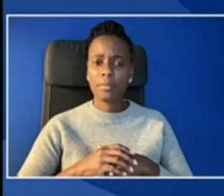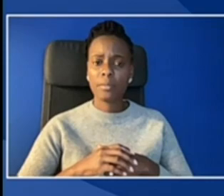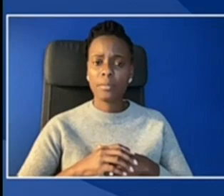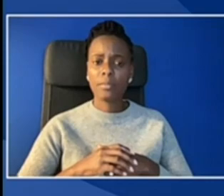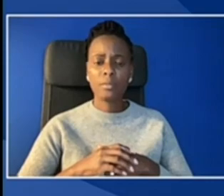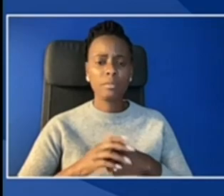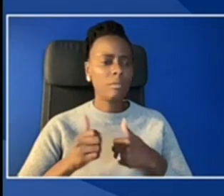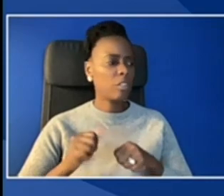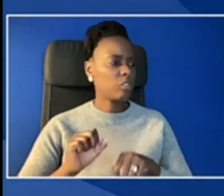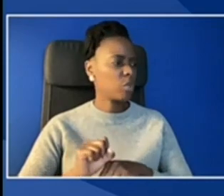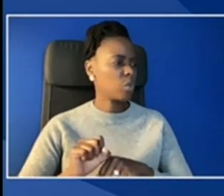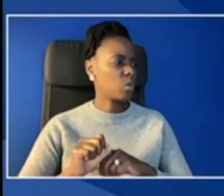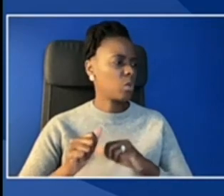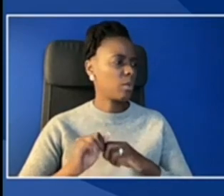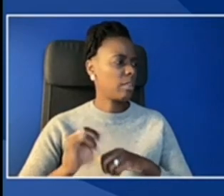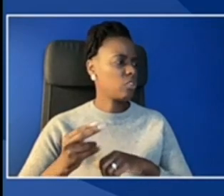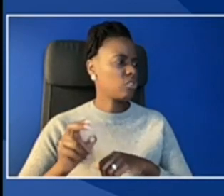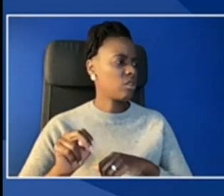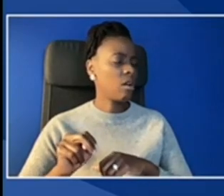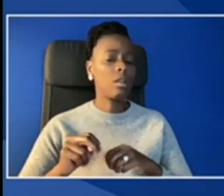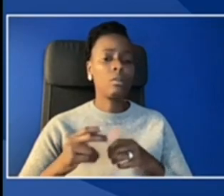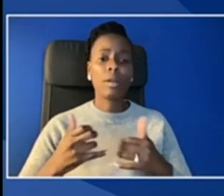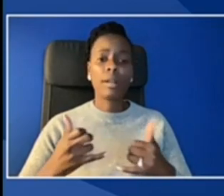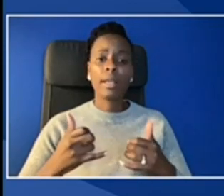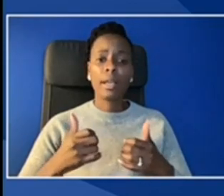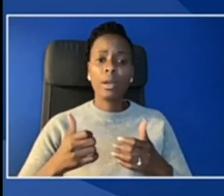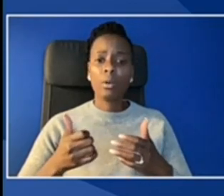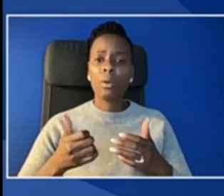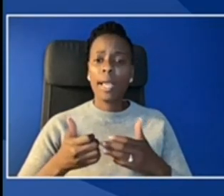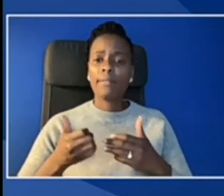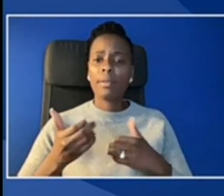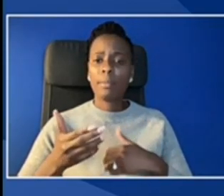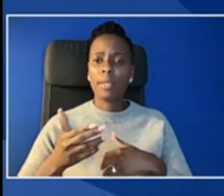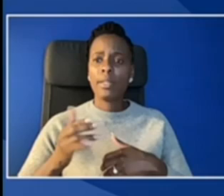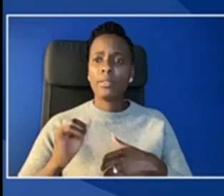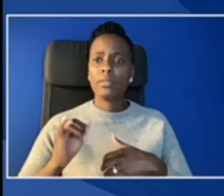with John offline. But in the meantime I've admitted Joann Mercedes, who's here representing herself.